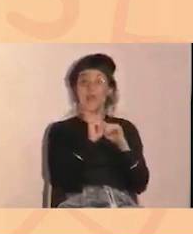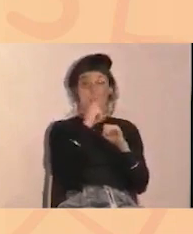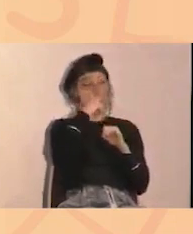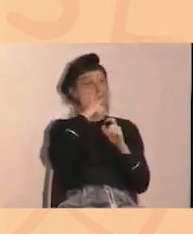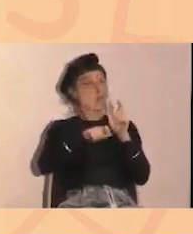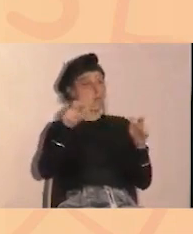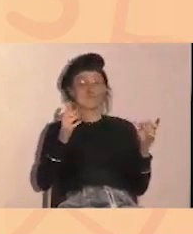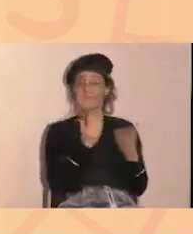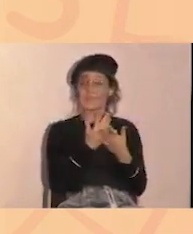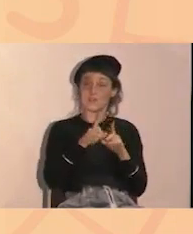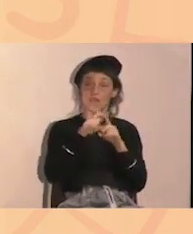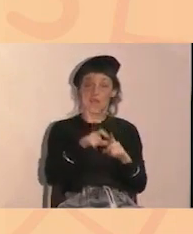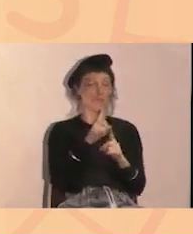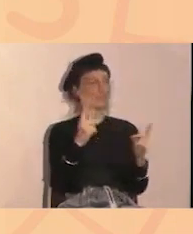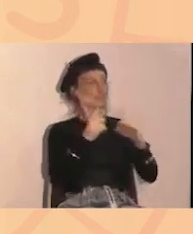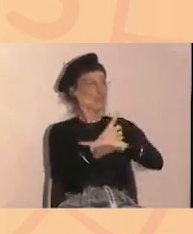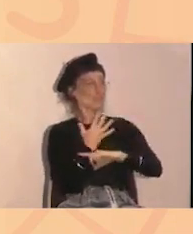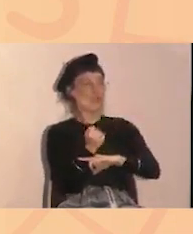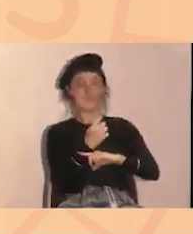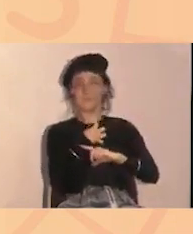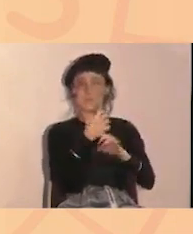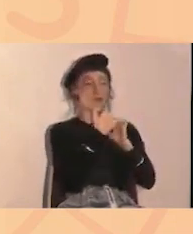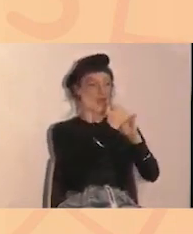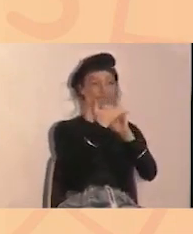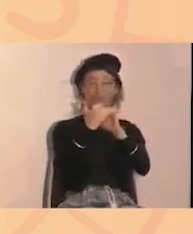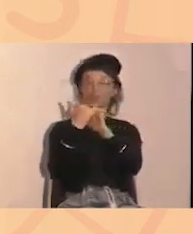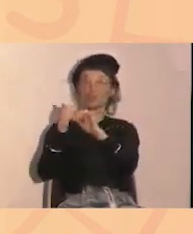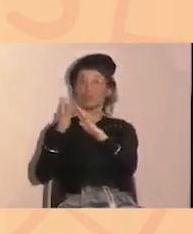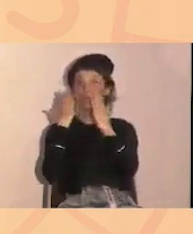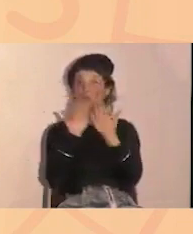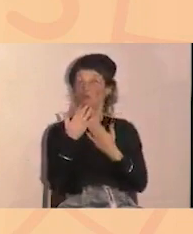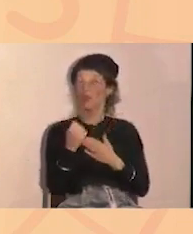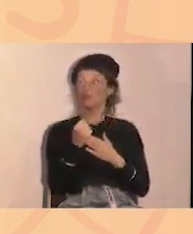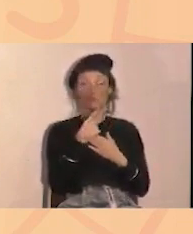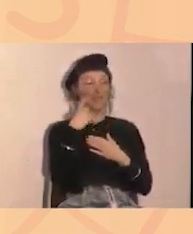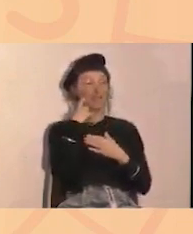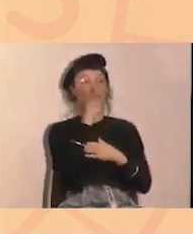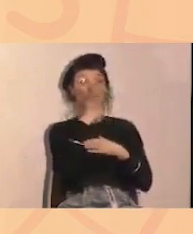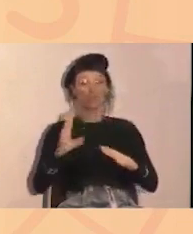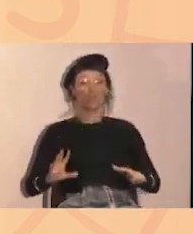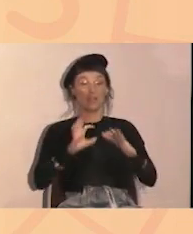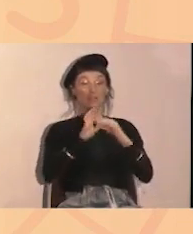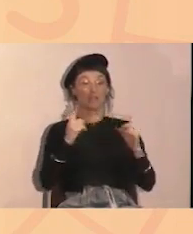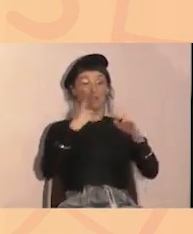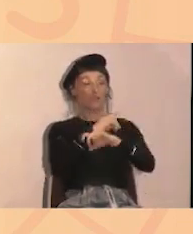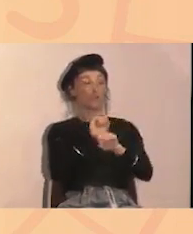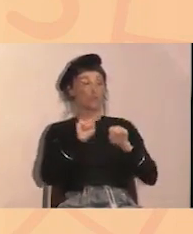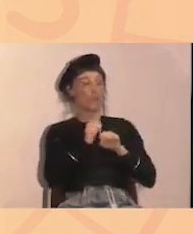But there has been change and we have more allies in the world. While it's easy for us to link those changes to our work.